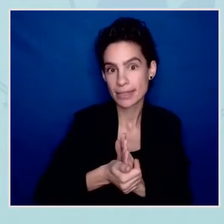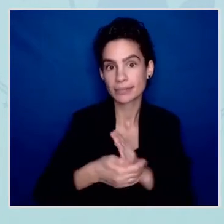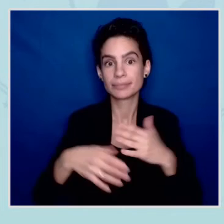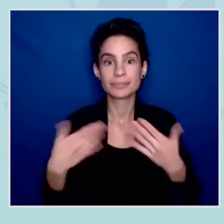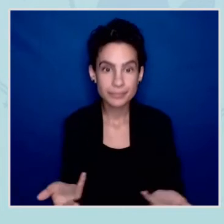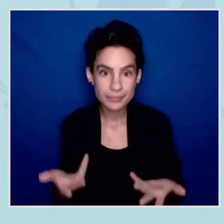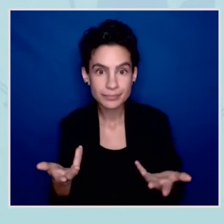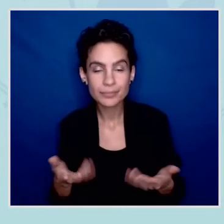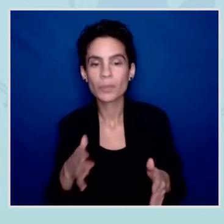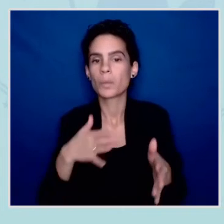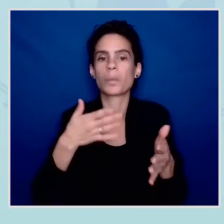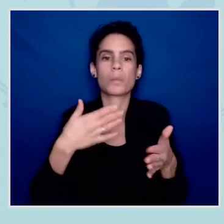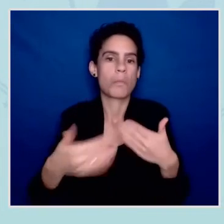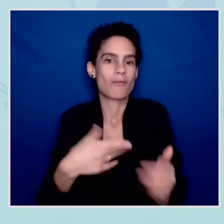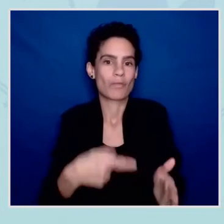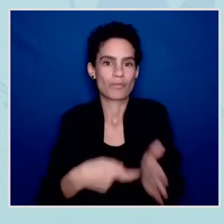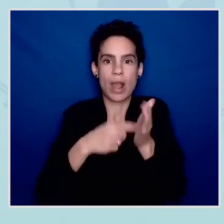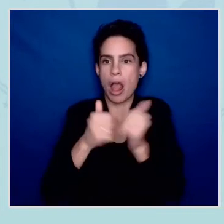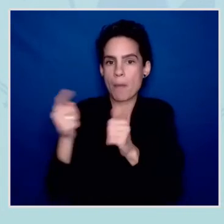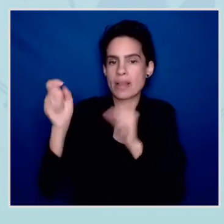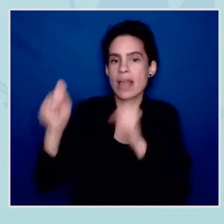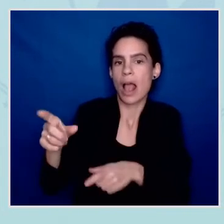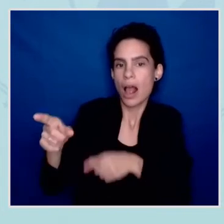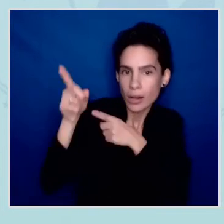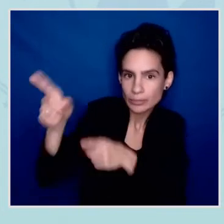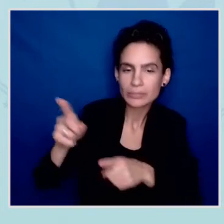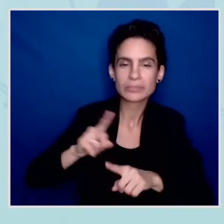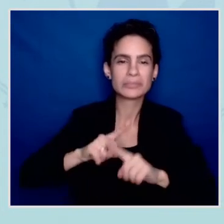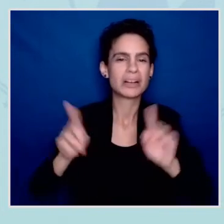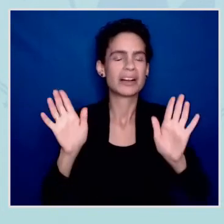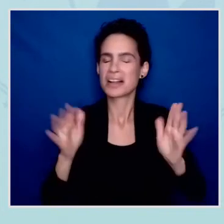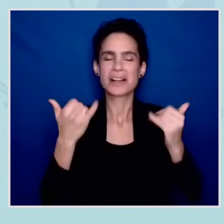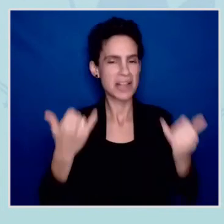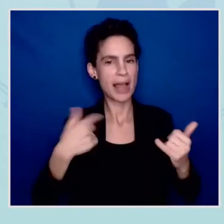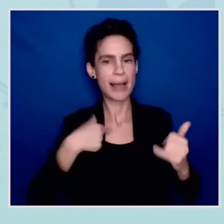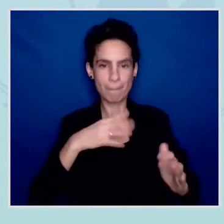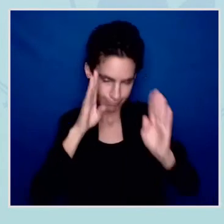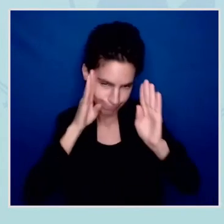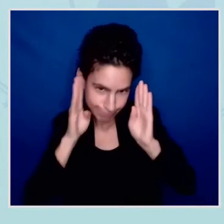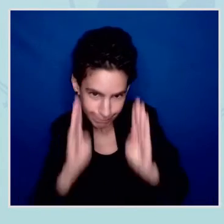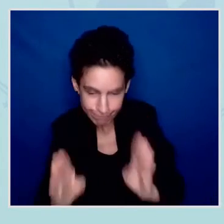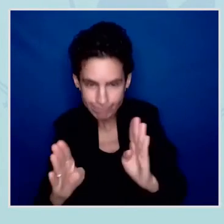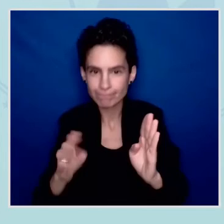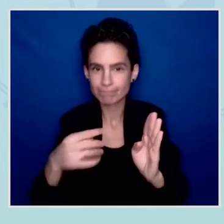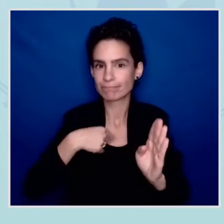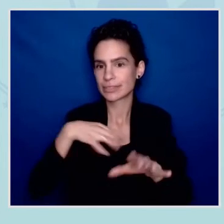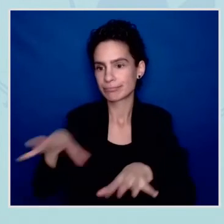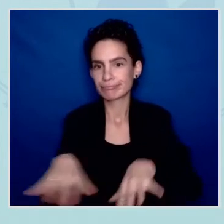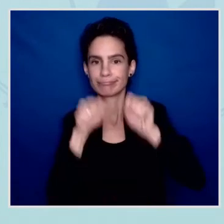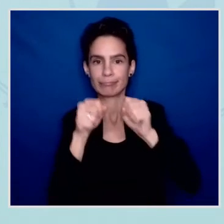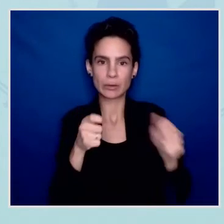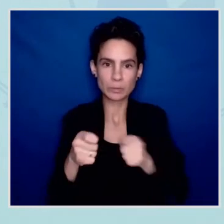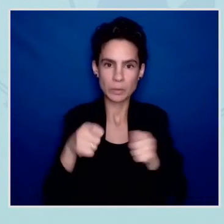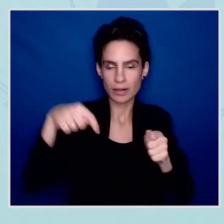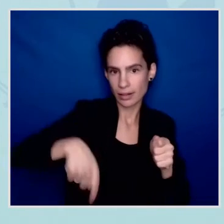SHOULD BE DOING EVERYTHING TO GET HIM OUT OF OFFICE, IMPEACHING HIM AGAIN. TRYING TO INVOKE THE 25th